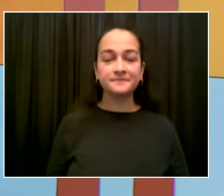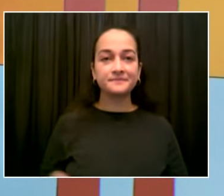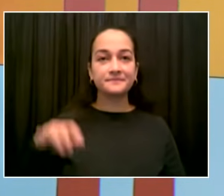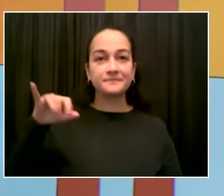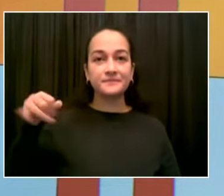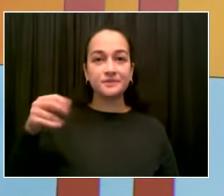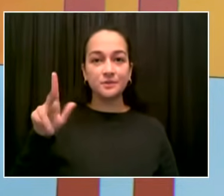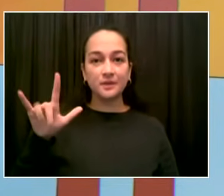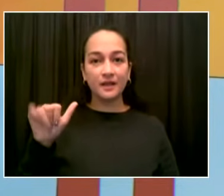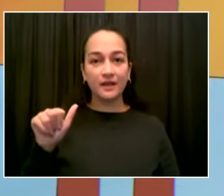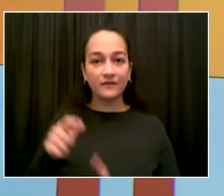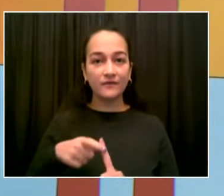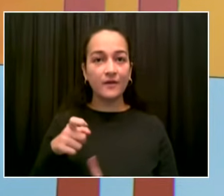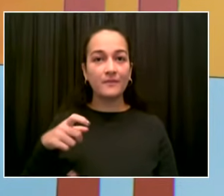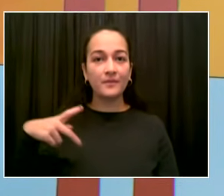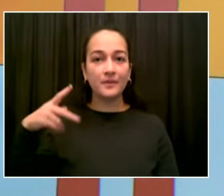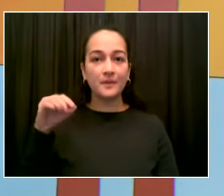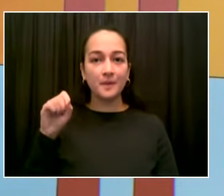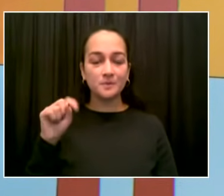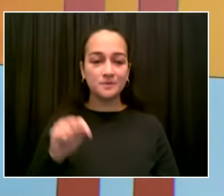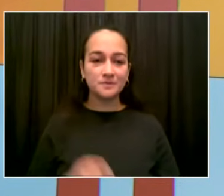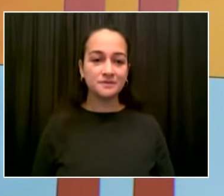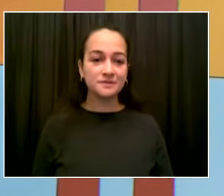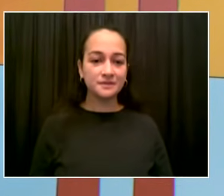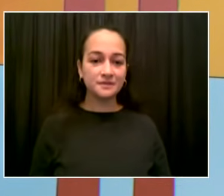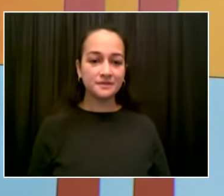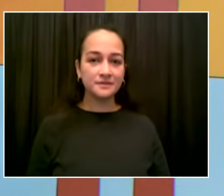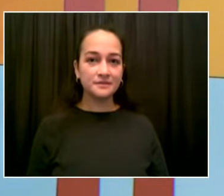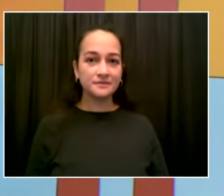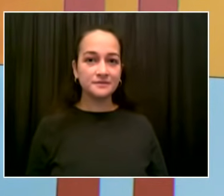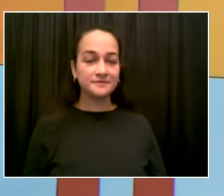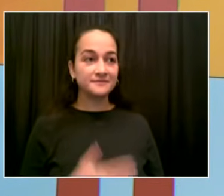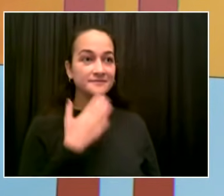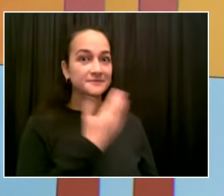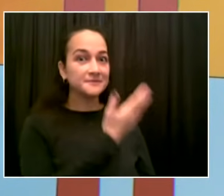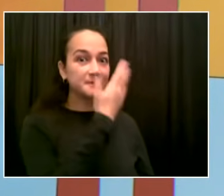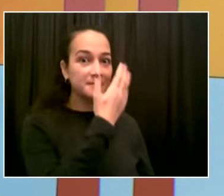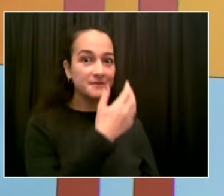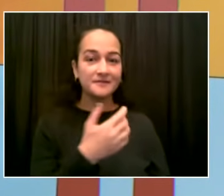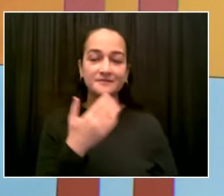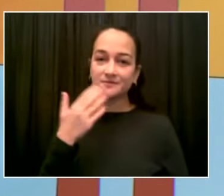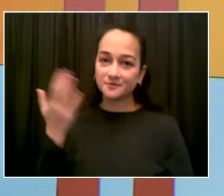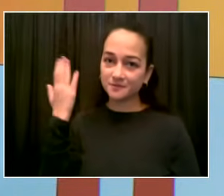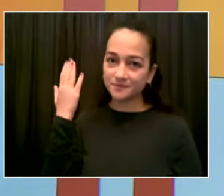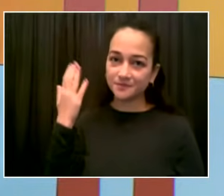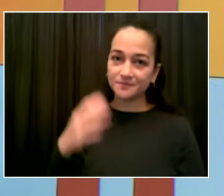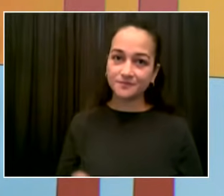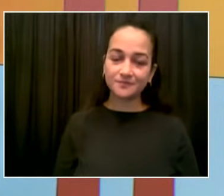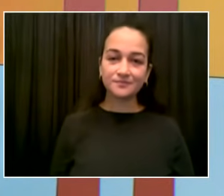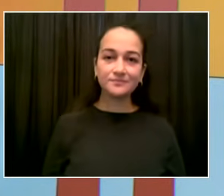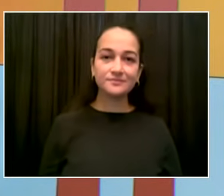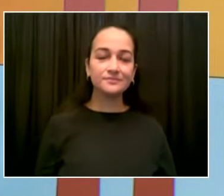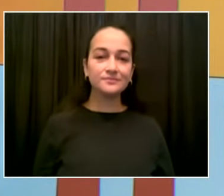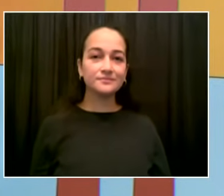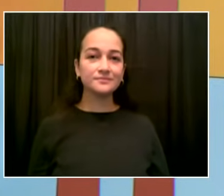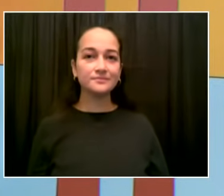POST. HEY, GOOD MORNING, R.M MAYOR, HOW ARE YOU? GOOD, JULIA, HOW ARE YOU DOING?